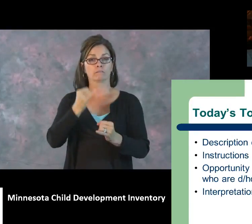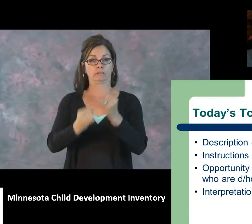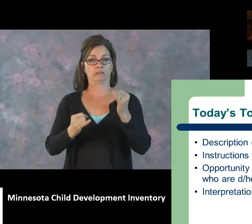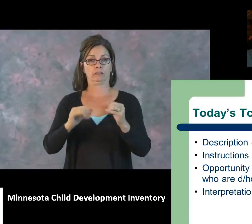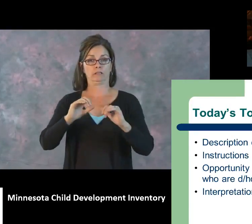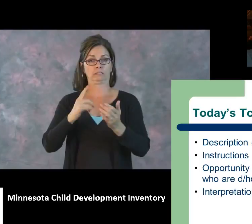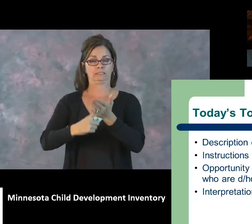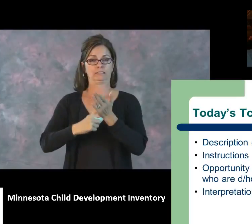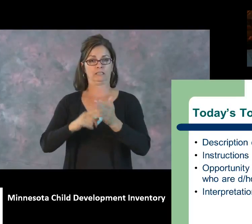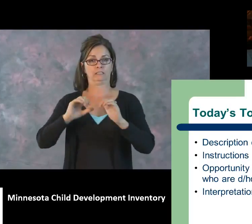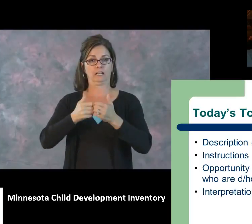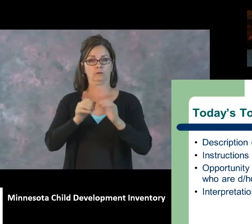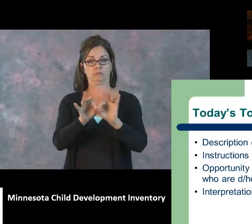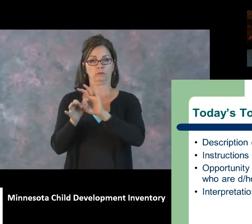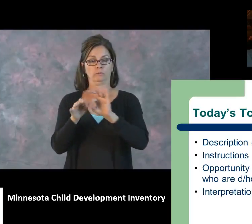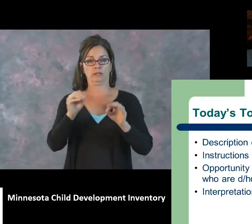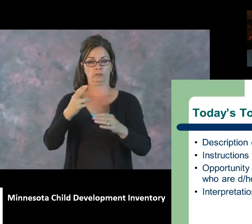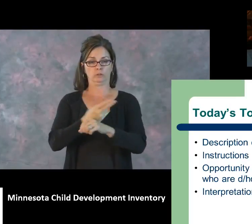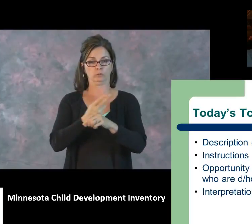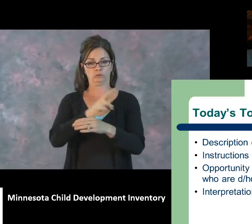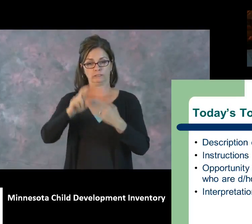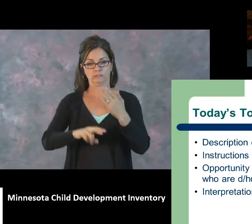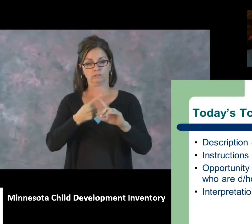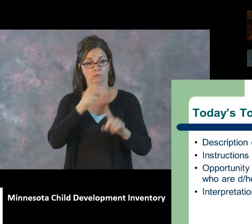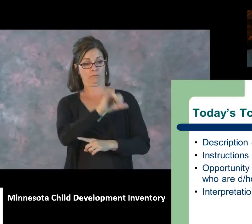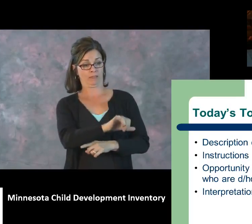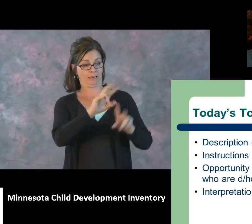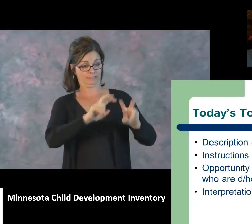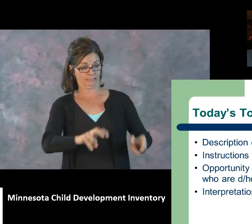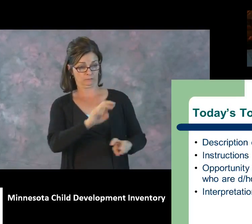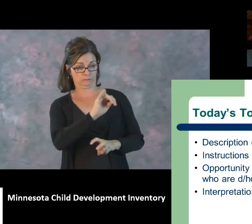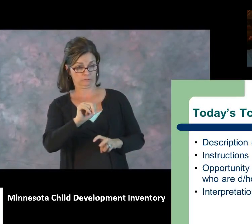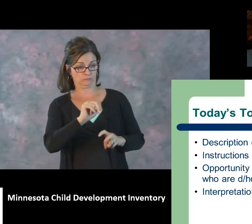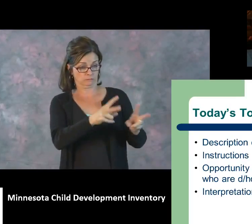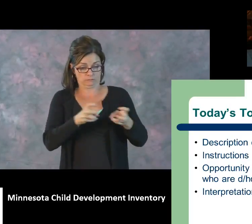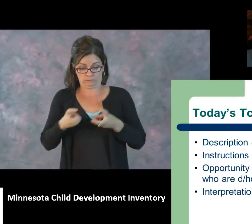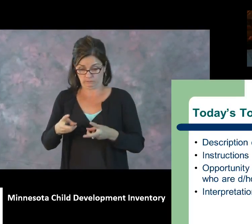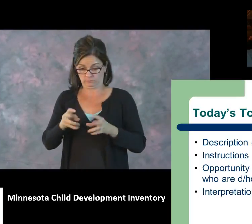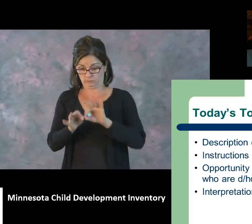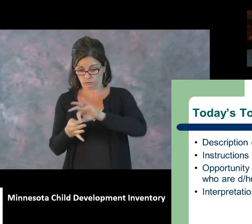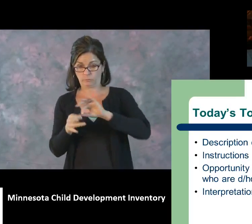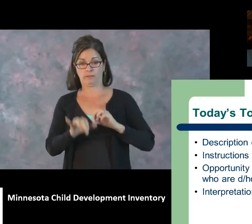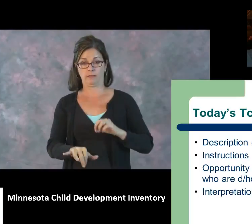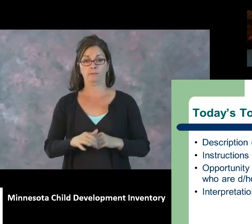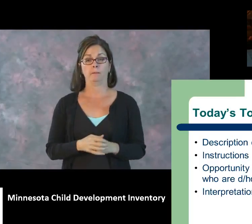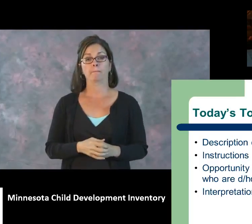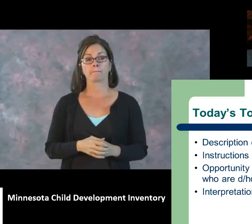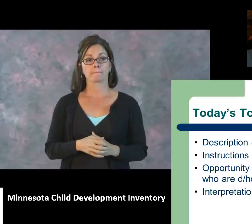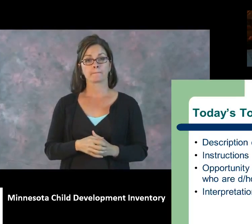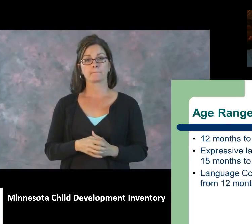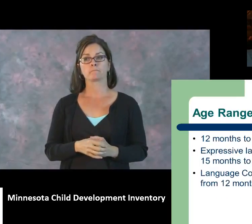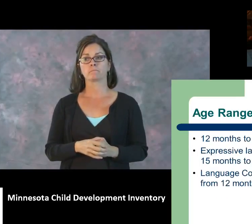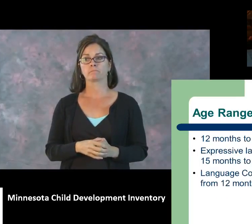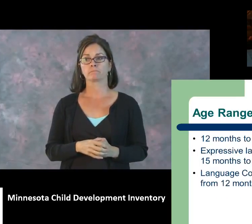and use the results from the Minnesota.